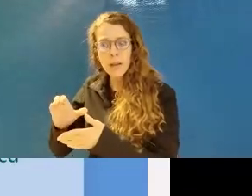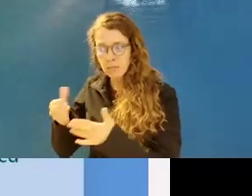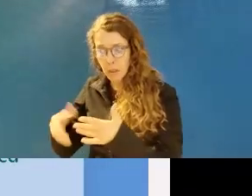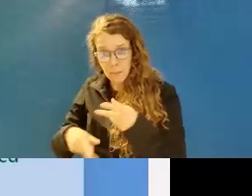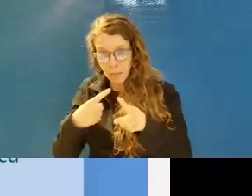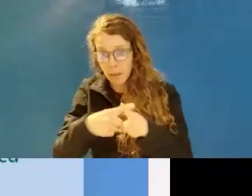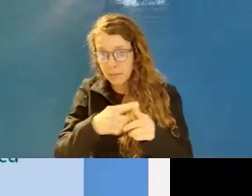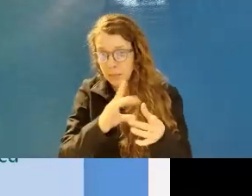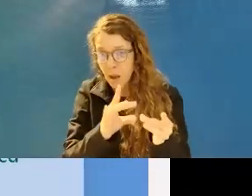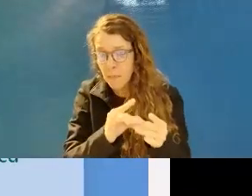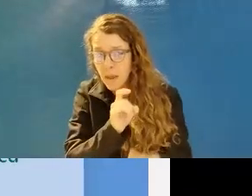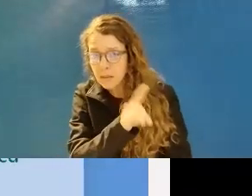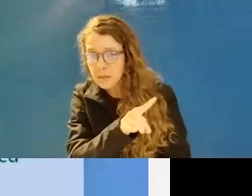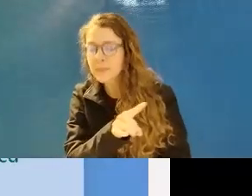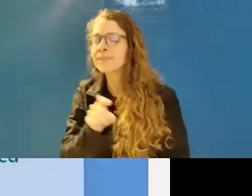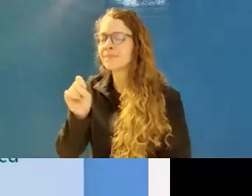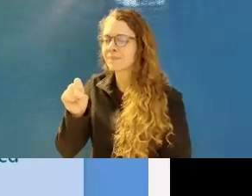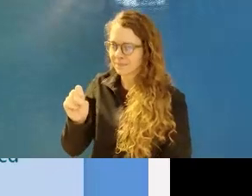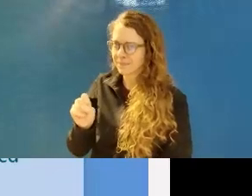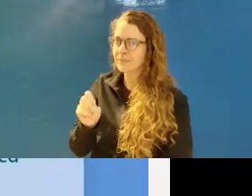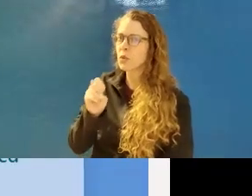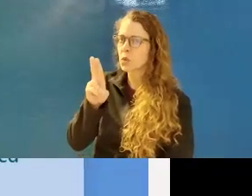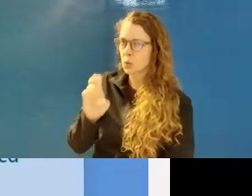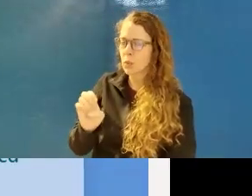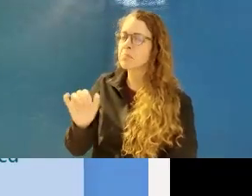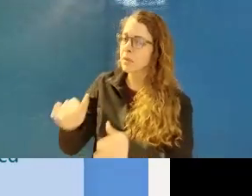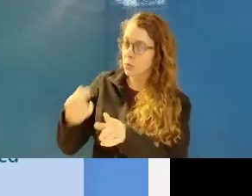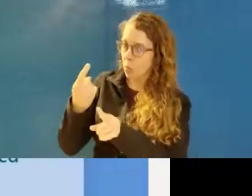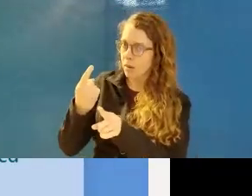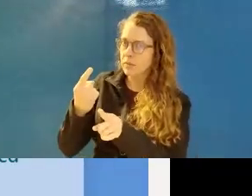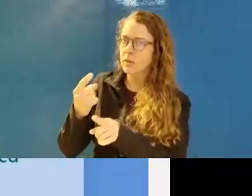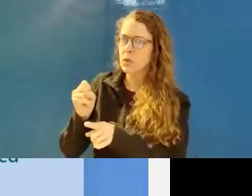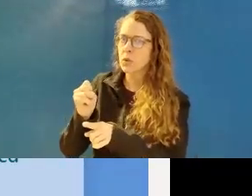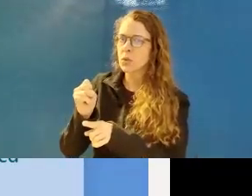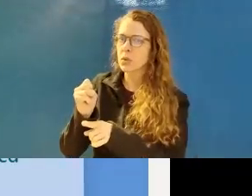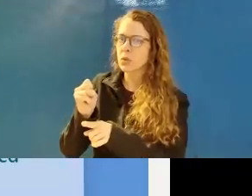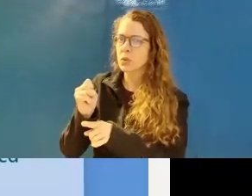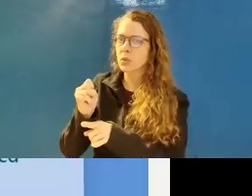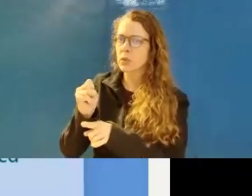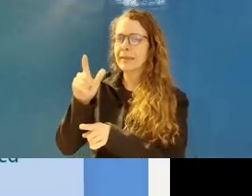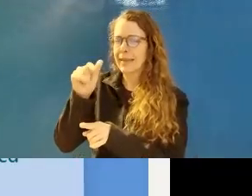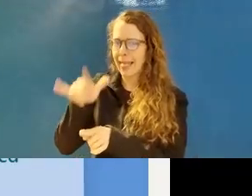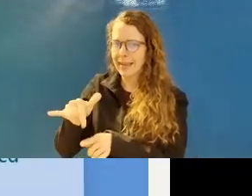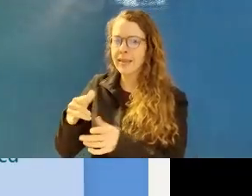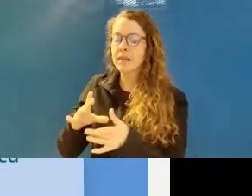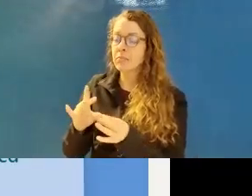So that's a you know, that's an option. So that's what I do is I have a rubric for assignments.